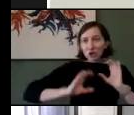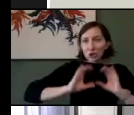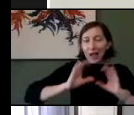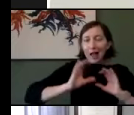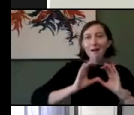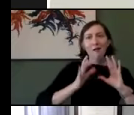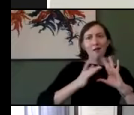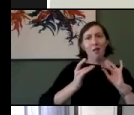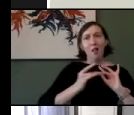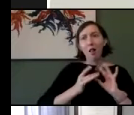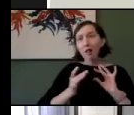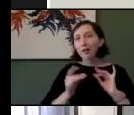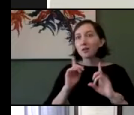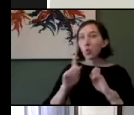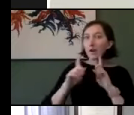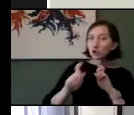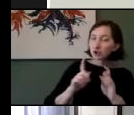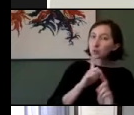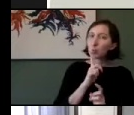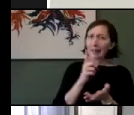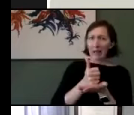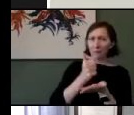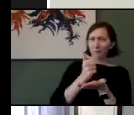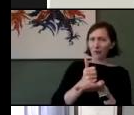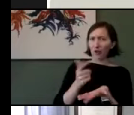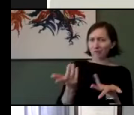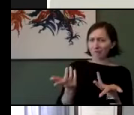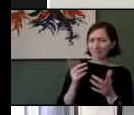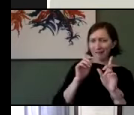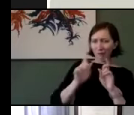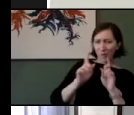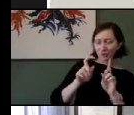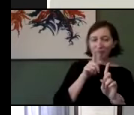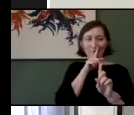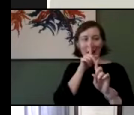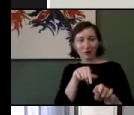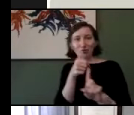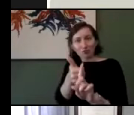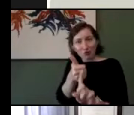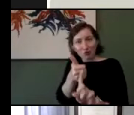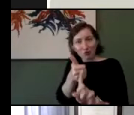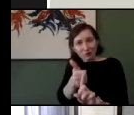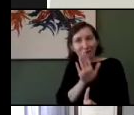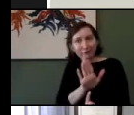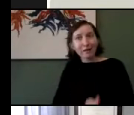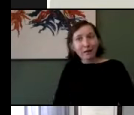Y'all have been helpful sharing resources and personal stories.